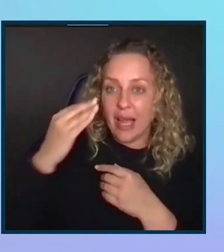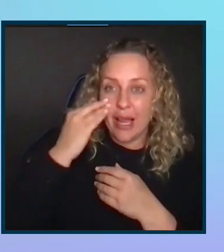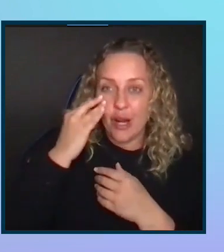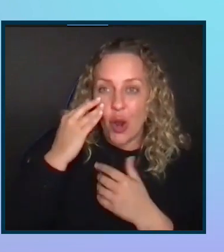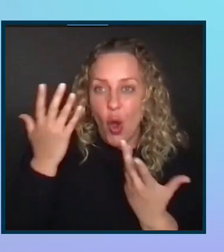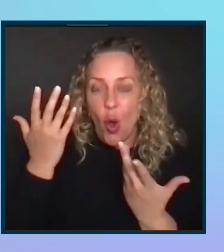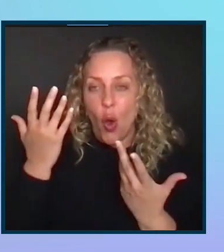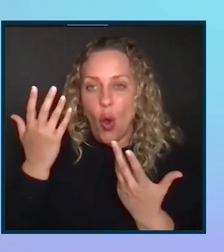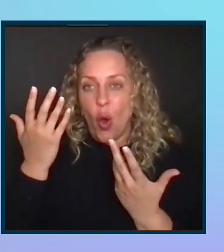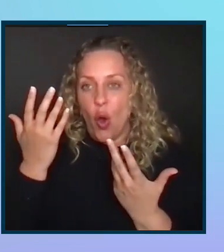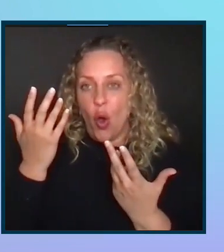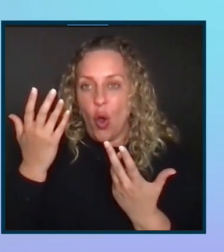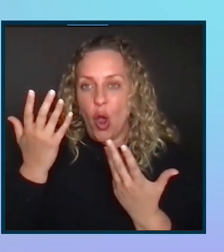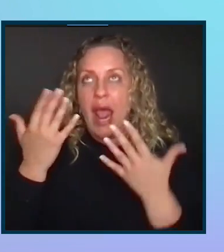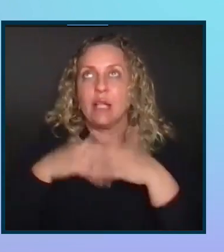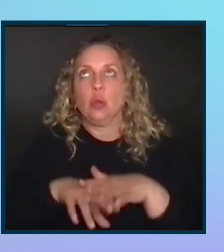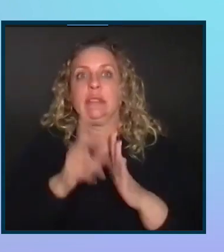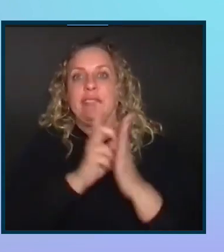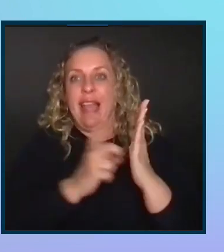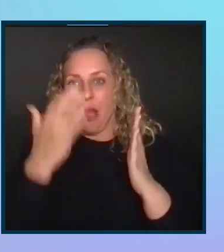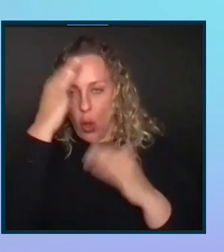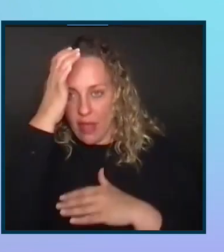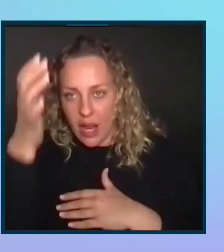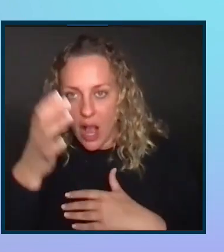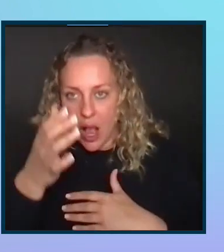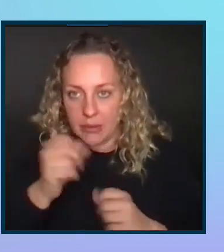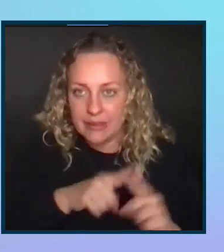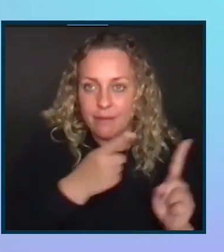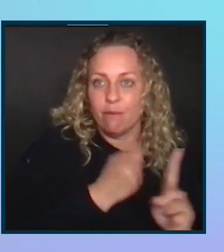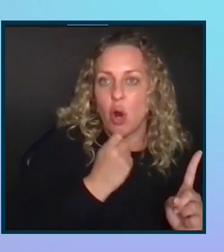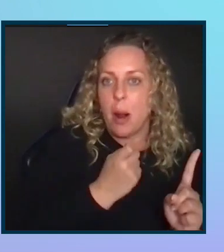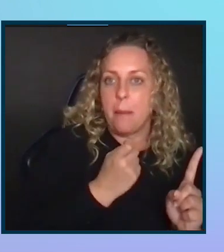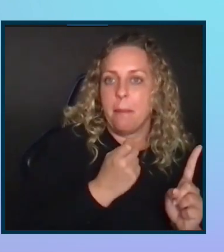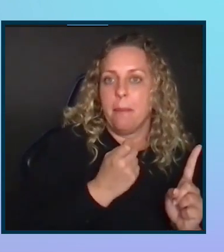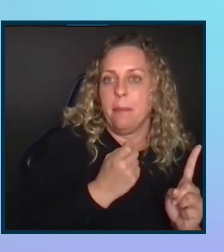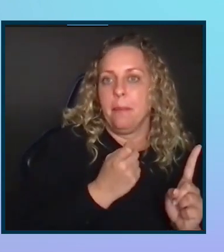they call it Inclusive Design, and that it's different from Universal Design?